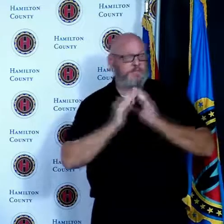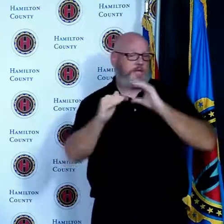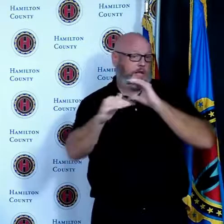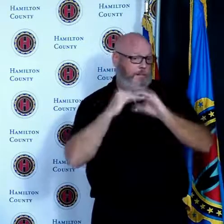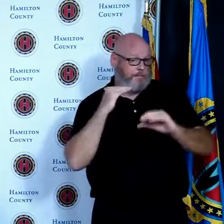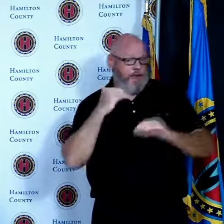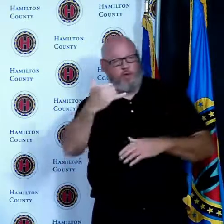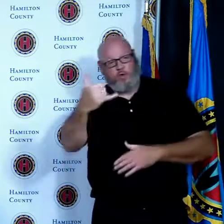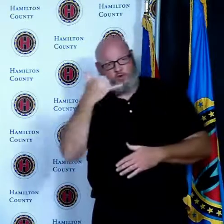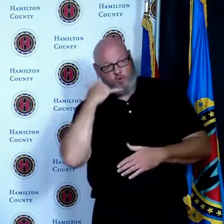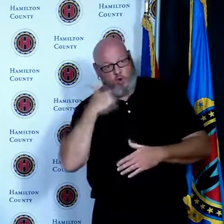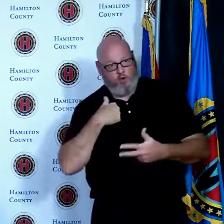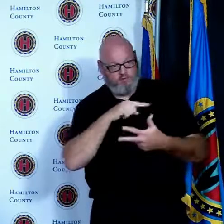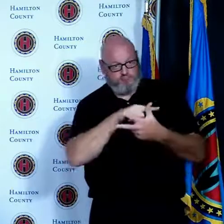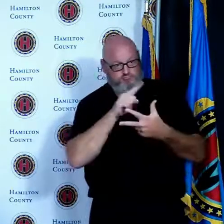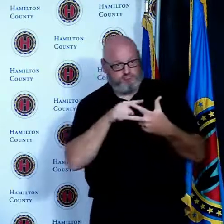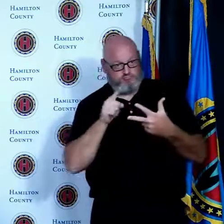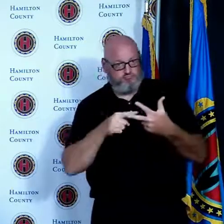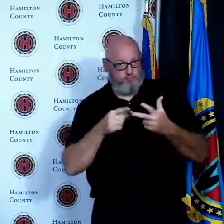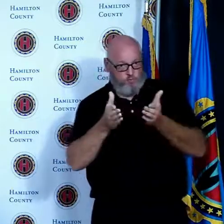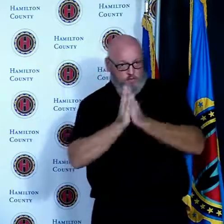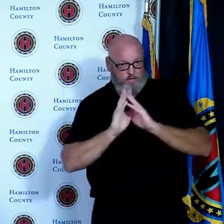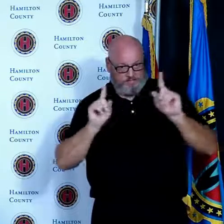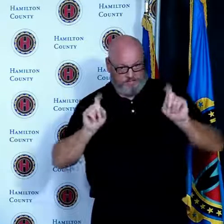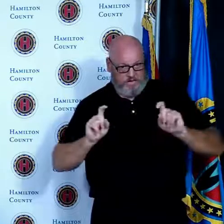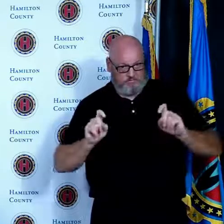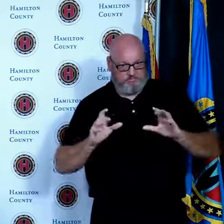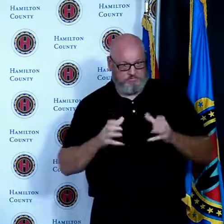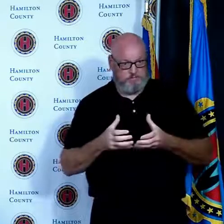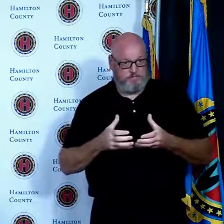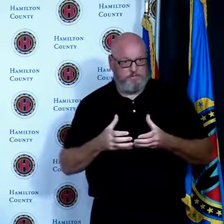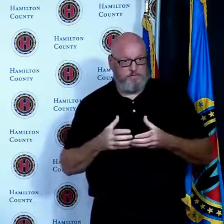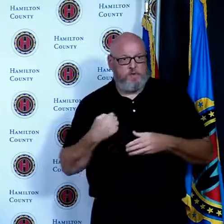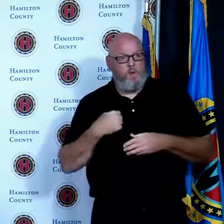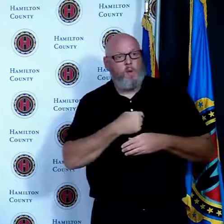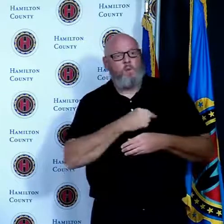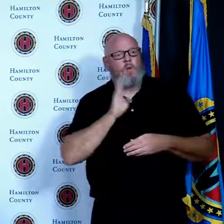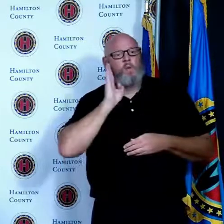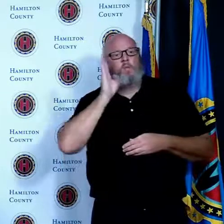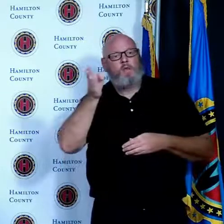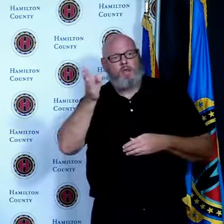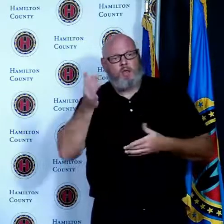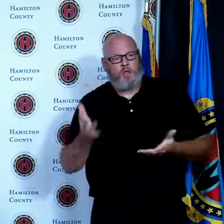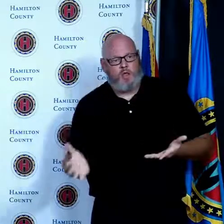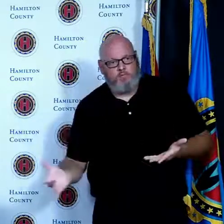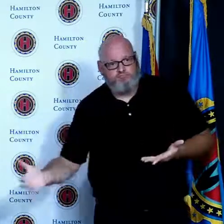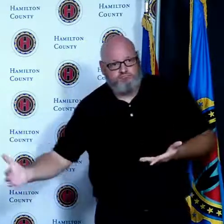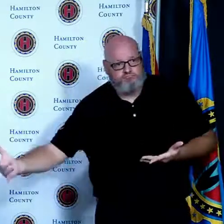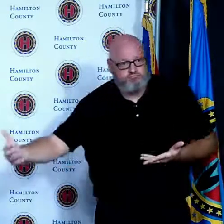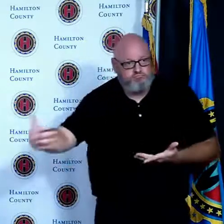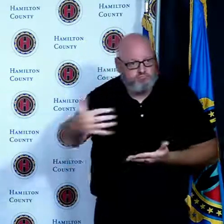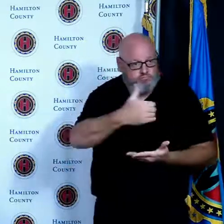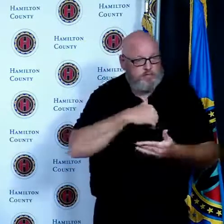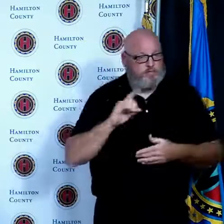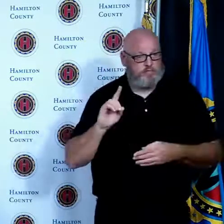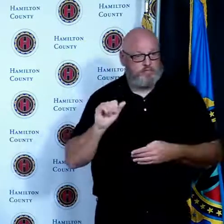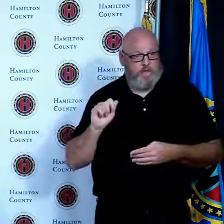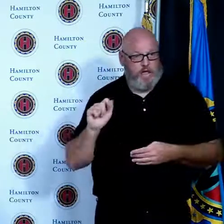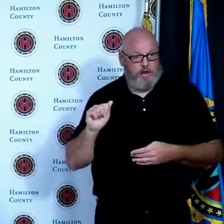the data that's coming through we'll look for communities that we consider hot spots that we would then partner with the